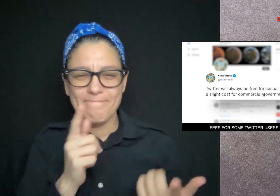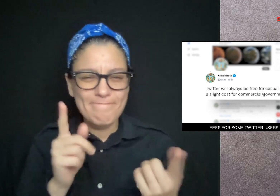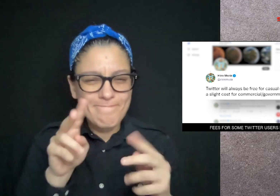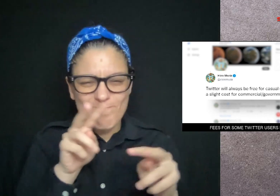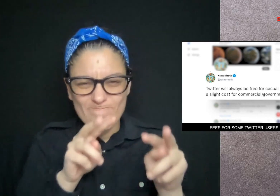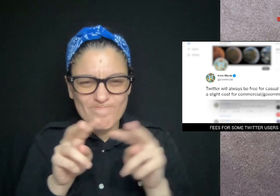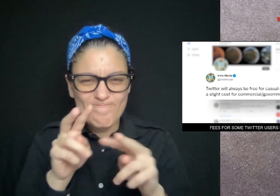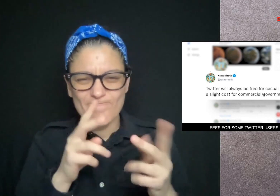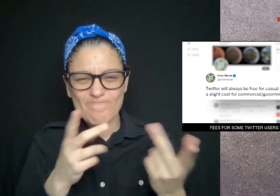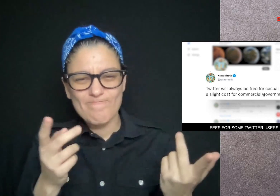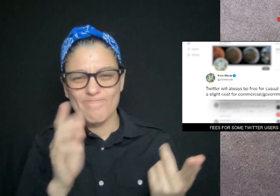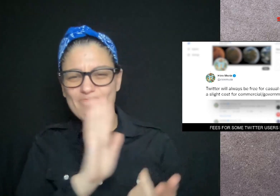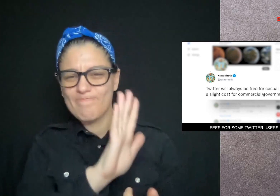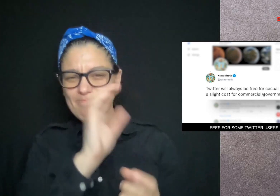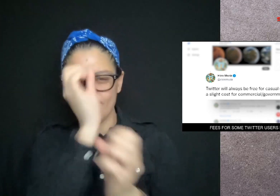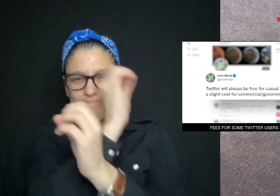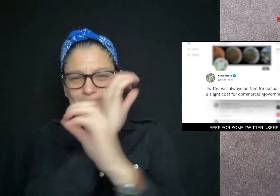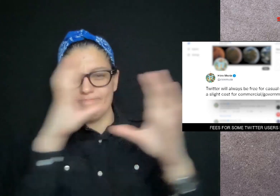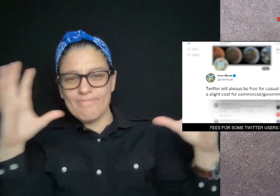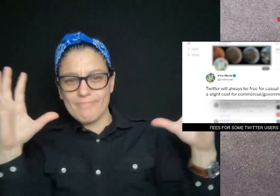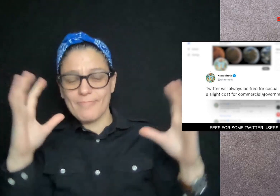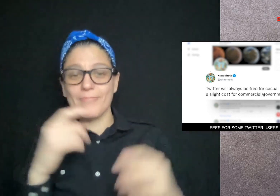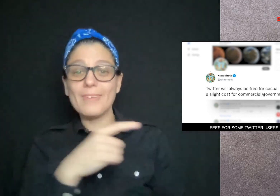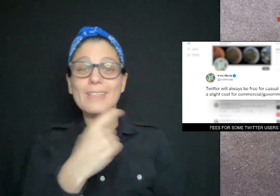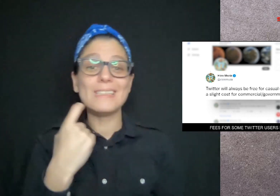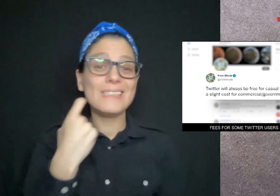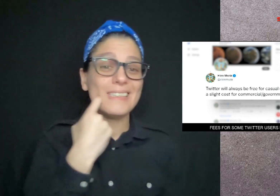but Musk has a history of being mysterious about his intentions